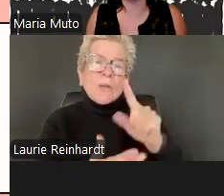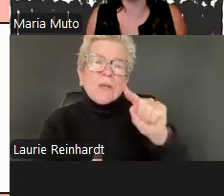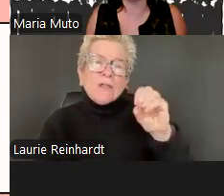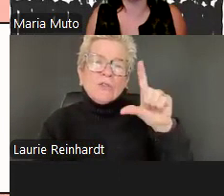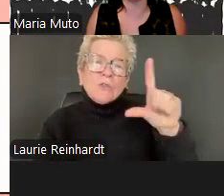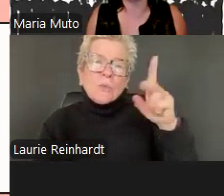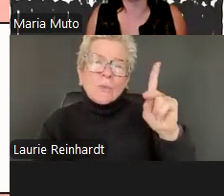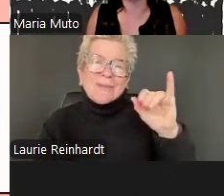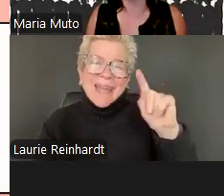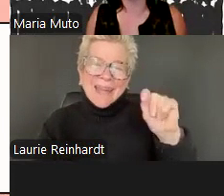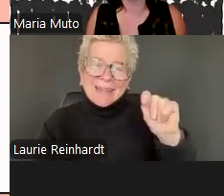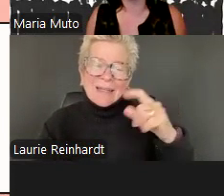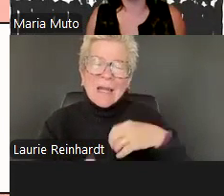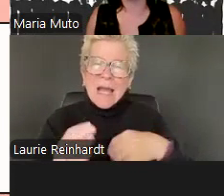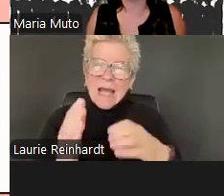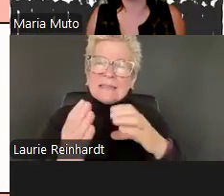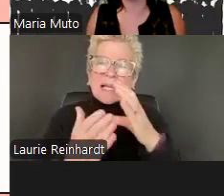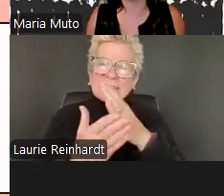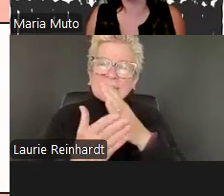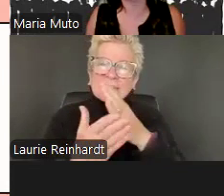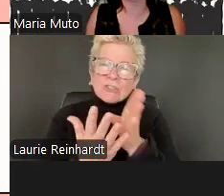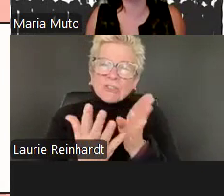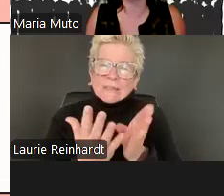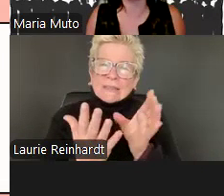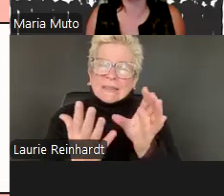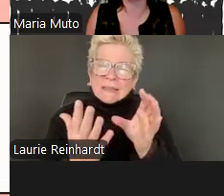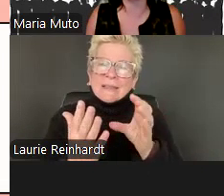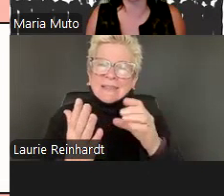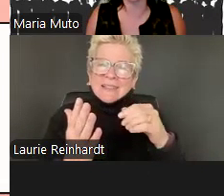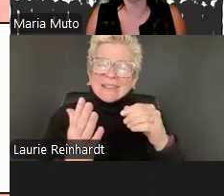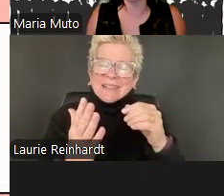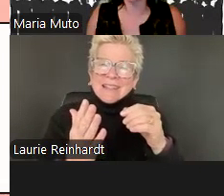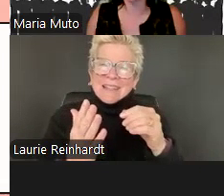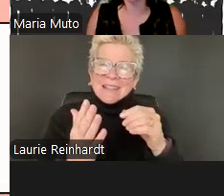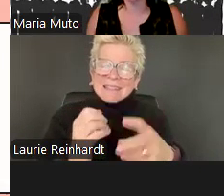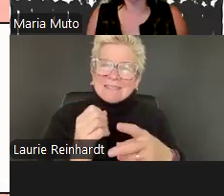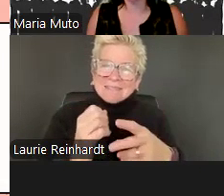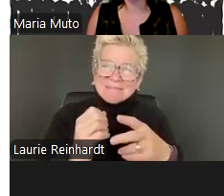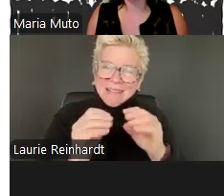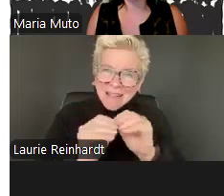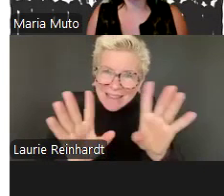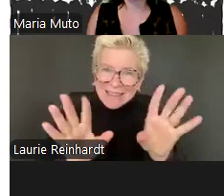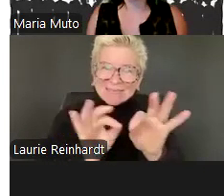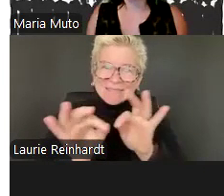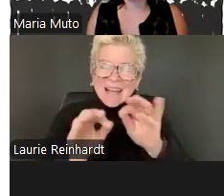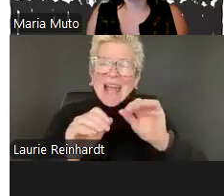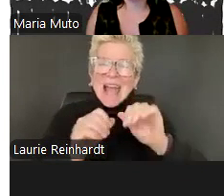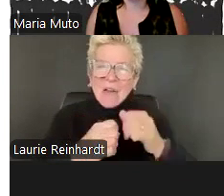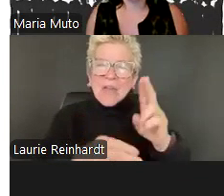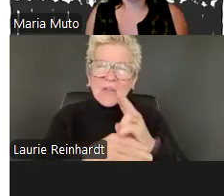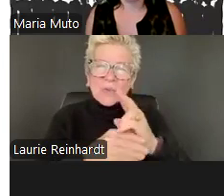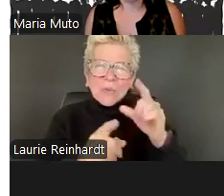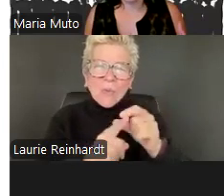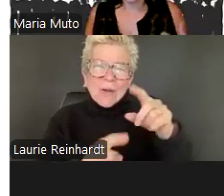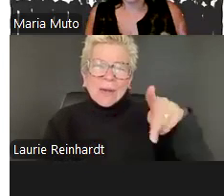to the differences between how we use the term Pathways in Washington state.